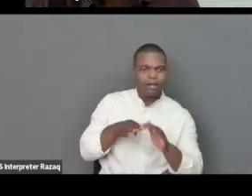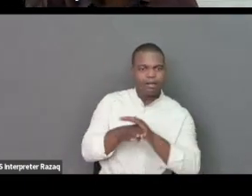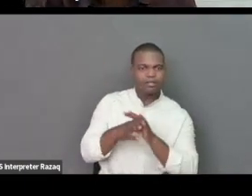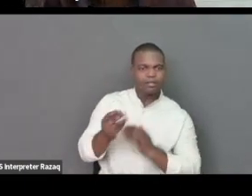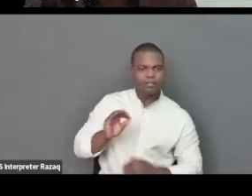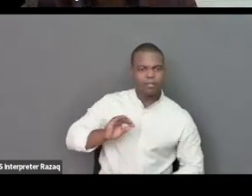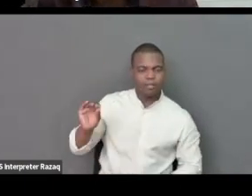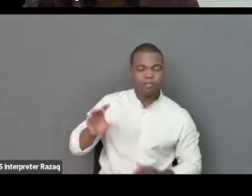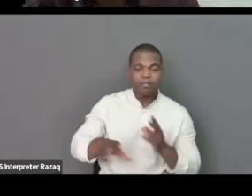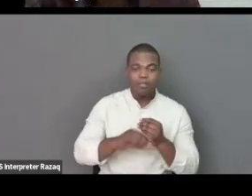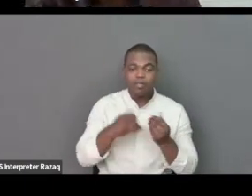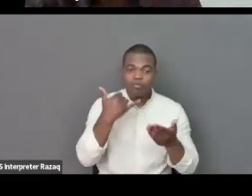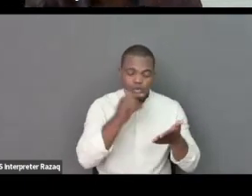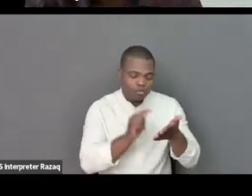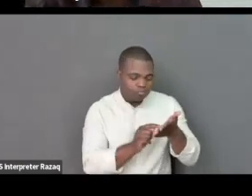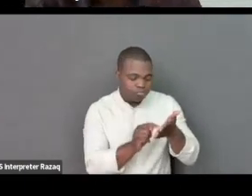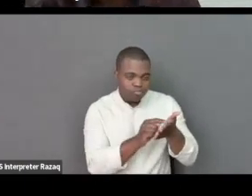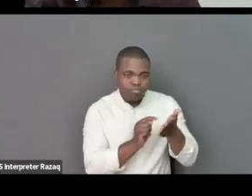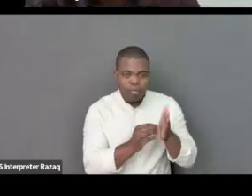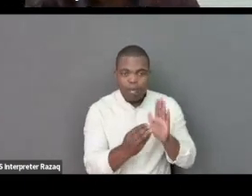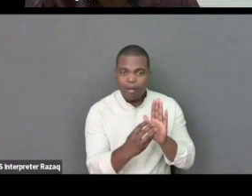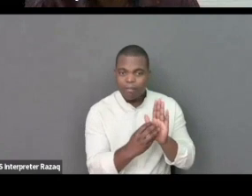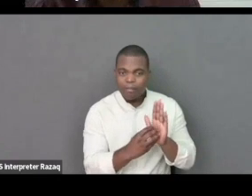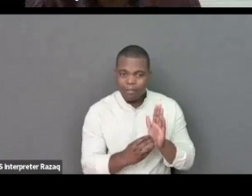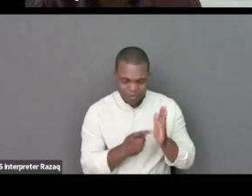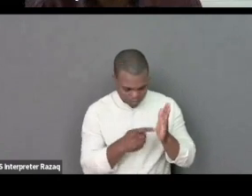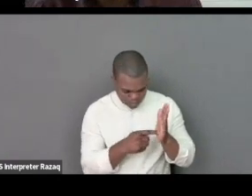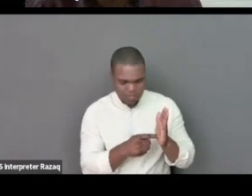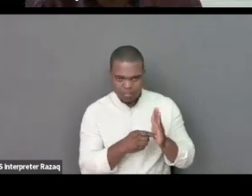if something is not accessible, it's a good guidance both